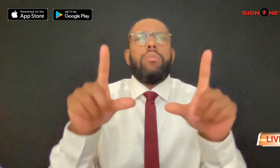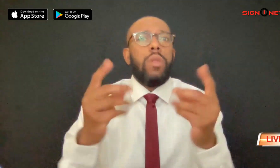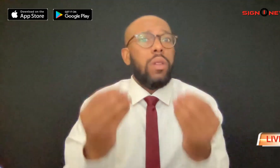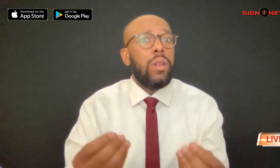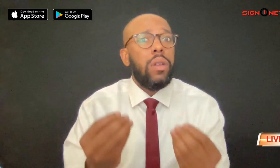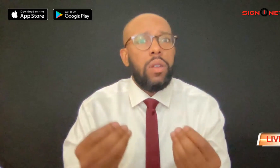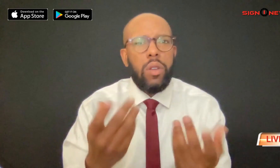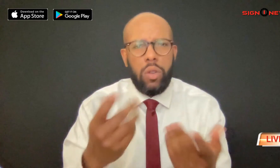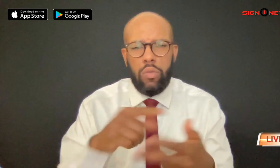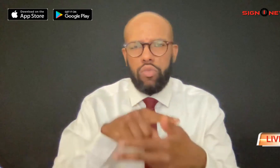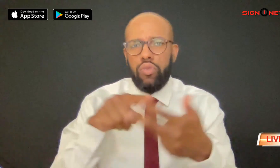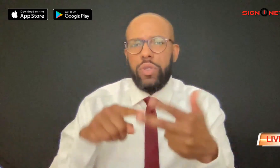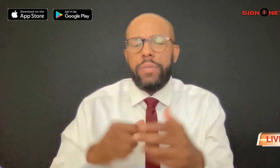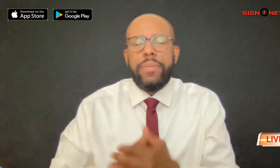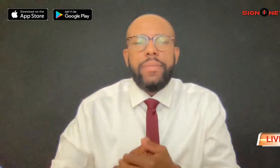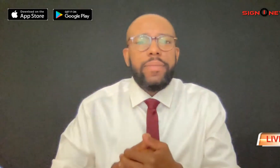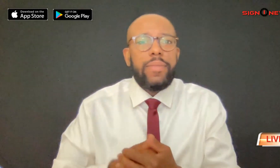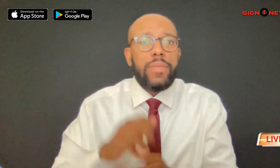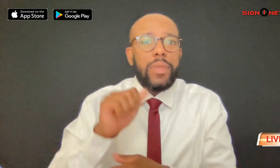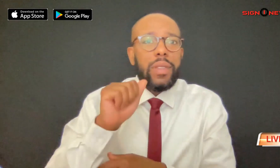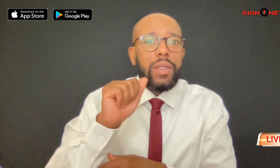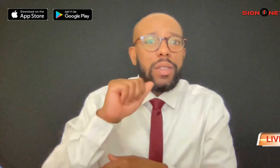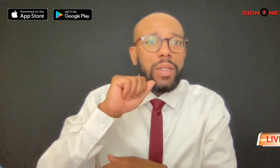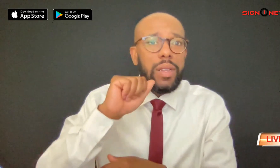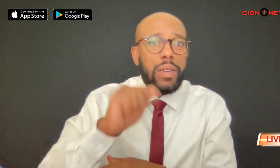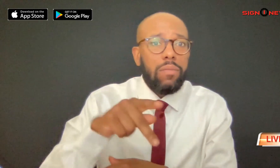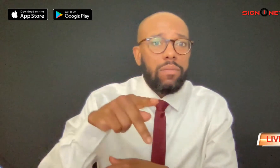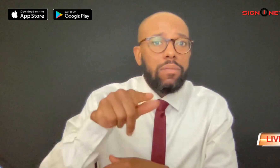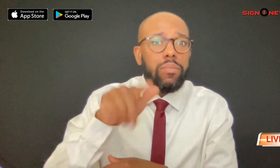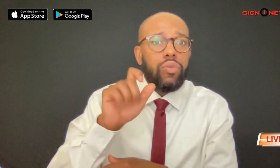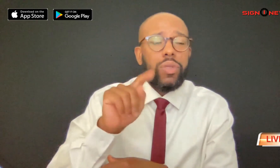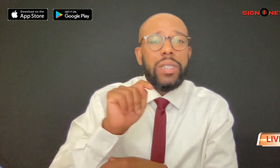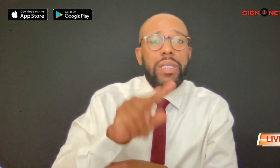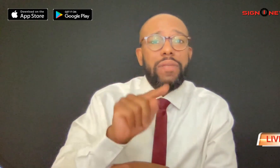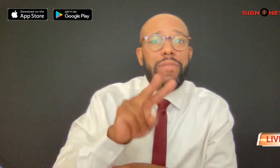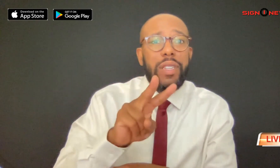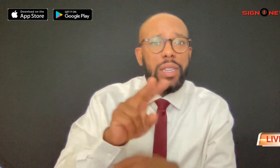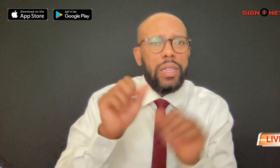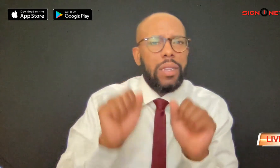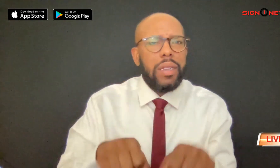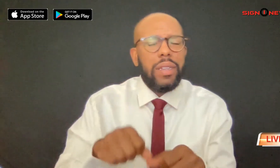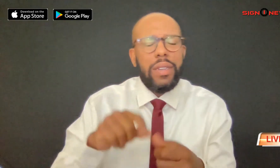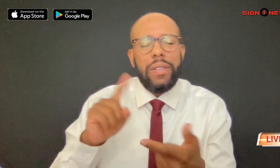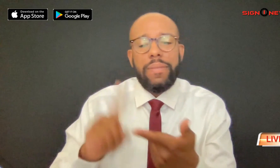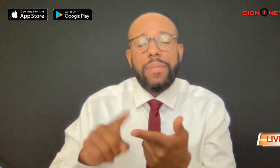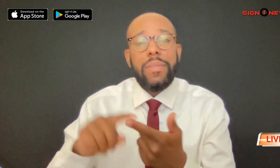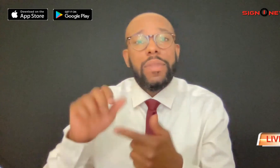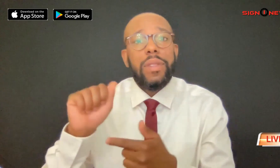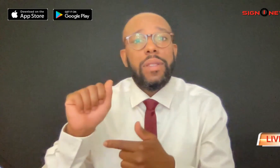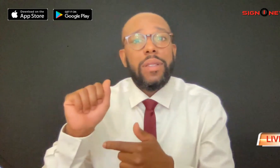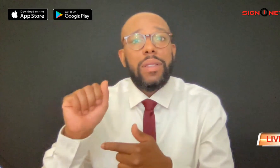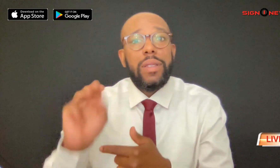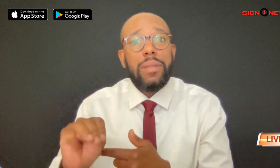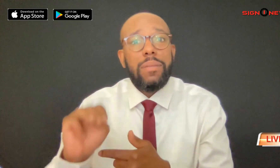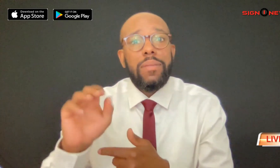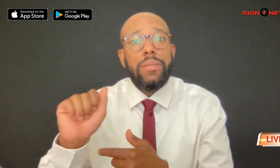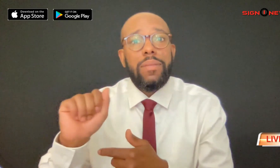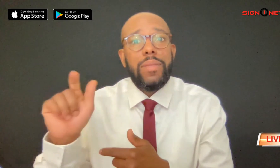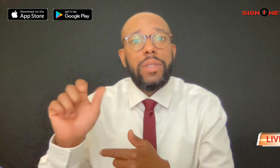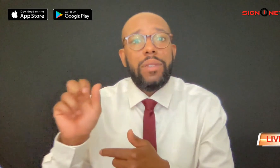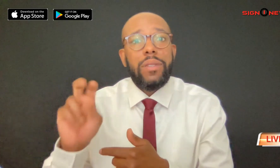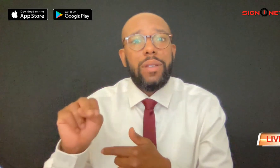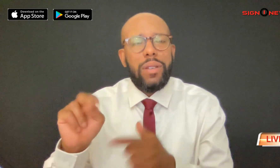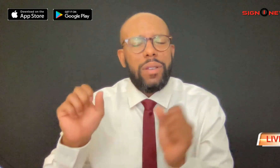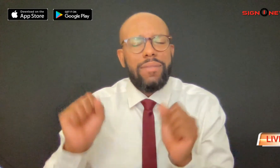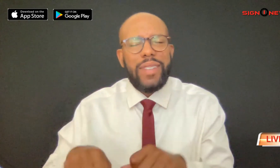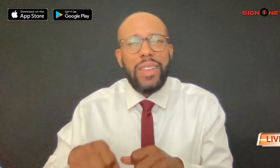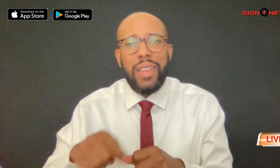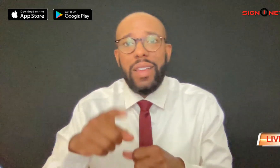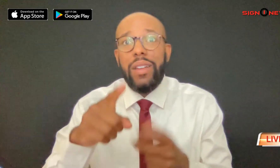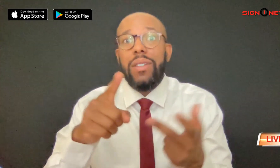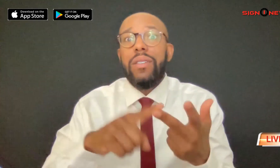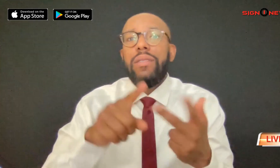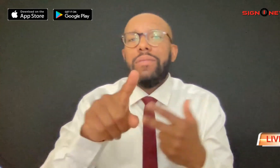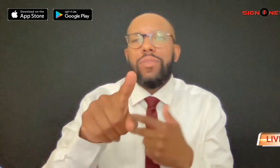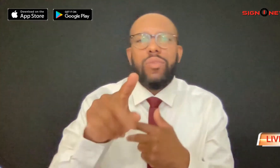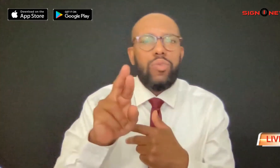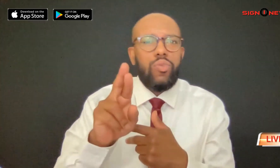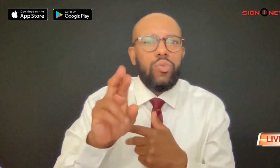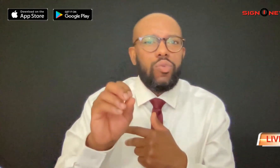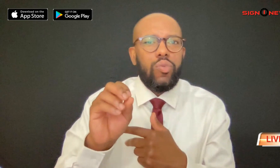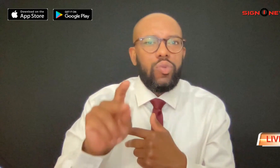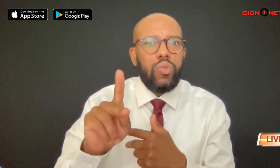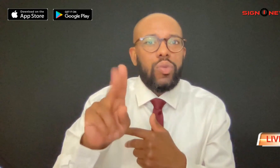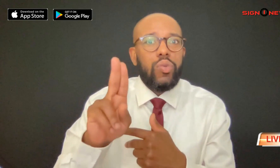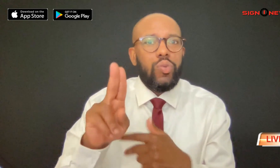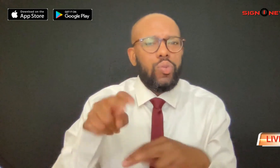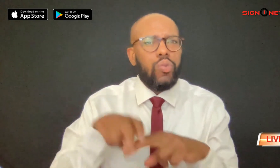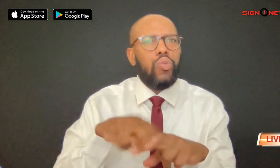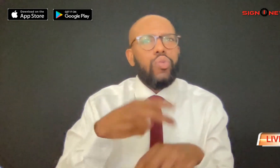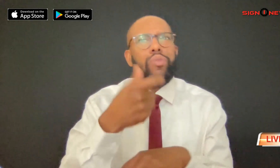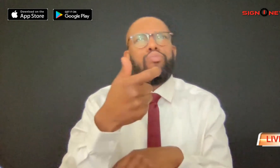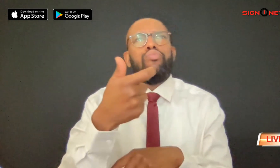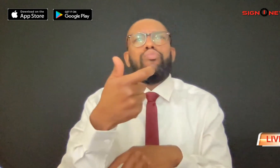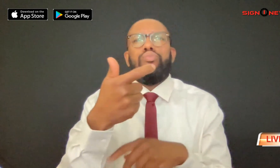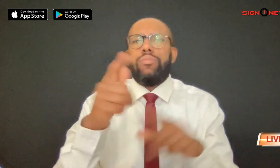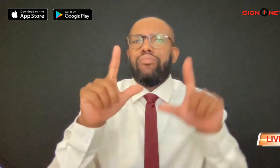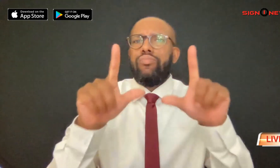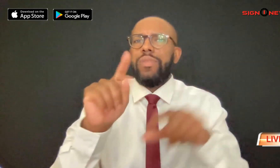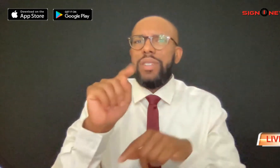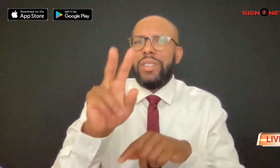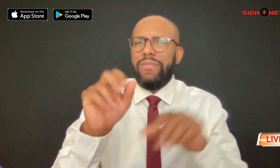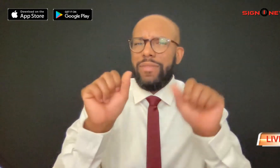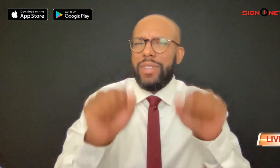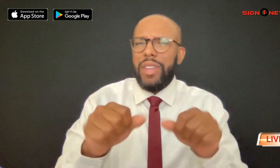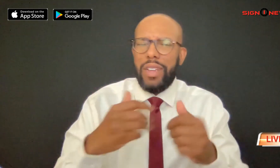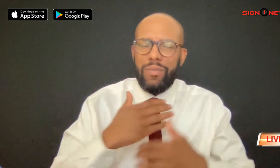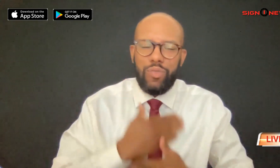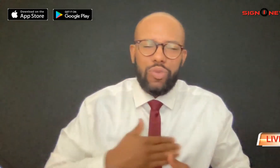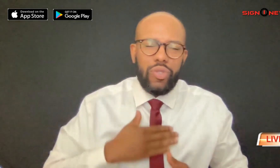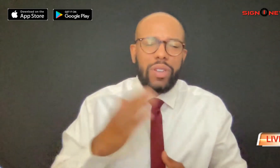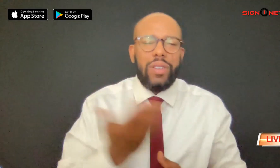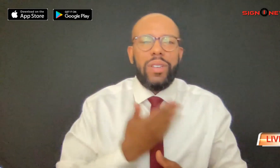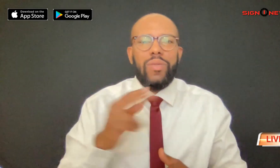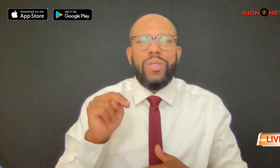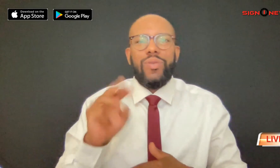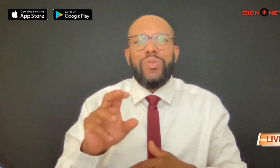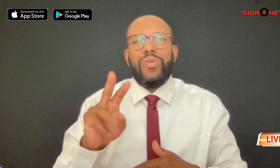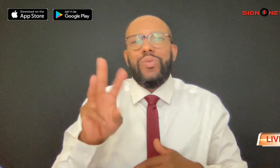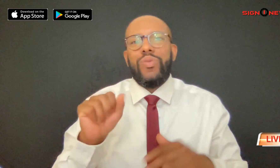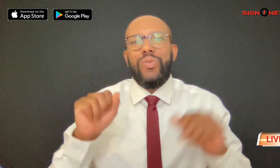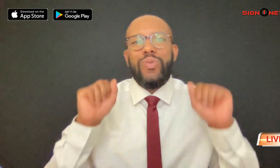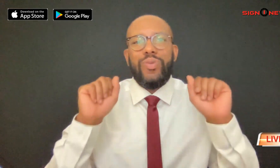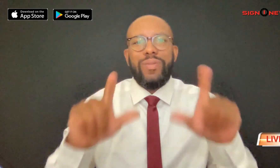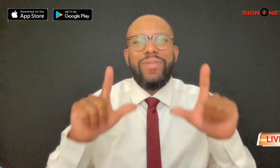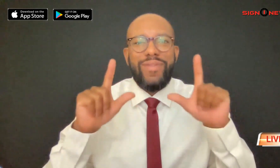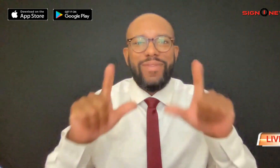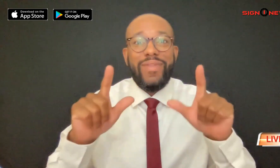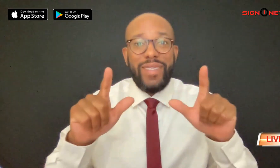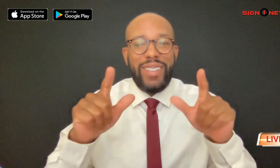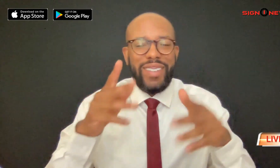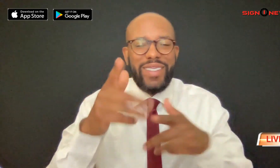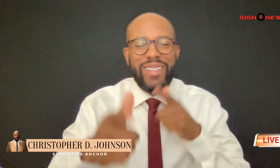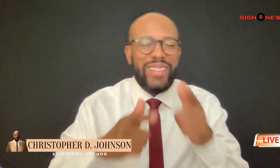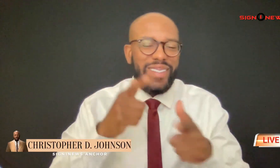or you can kick back and watch it on television at home on Apple TV Amazon and Roku